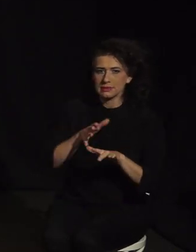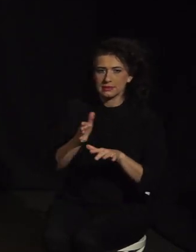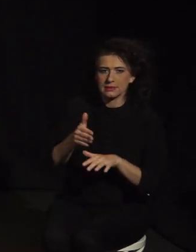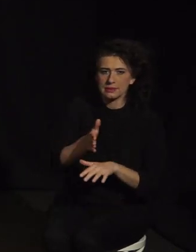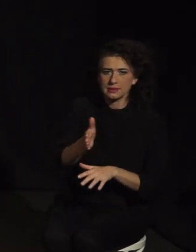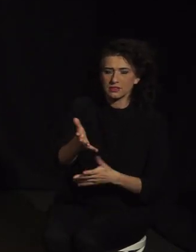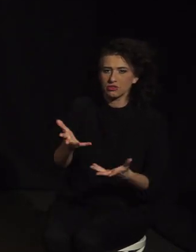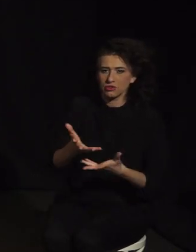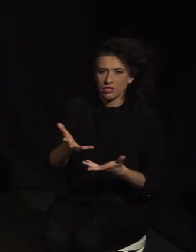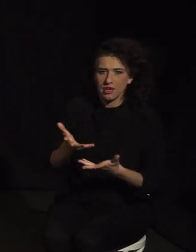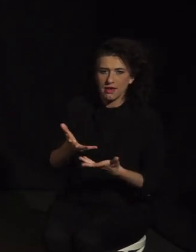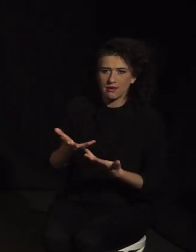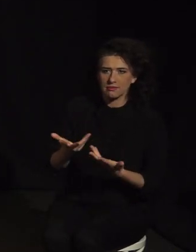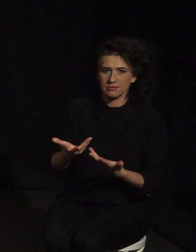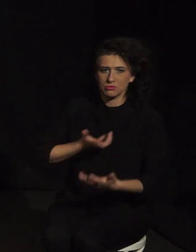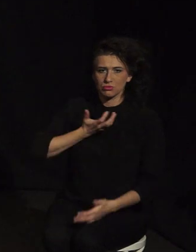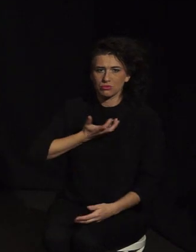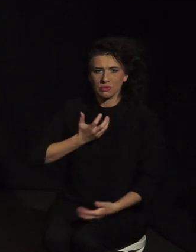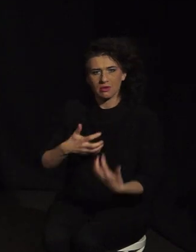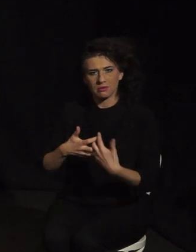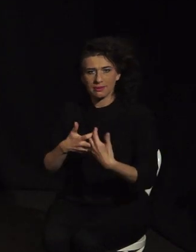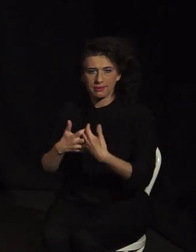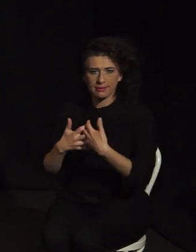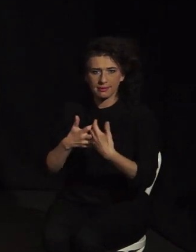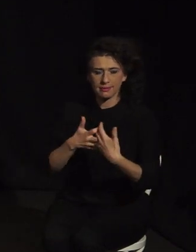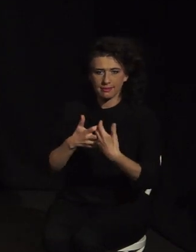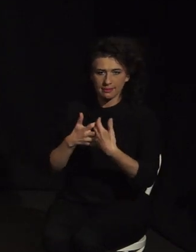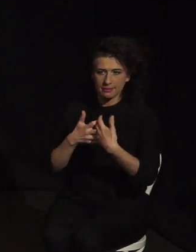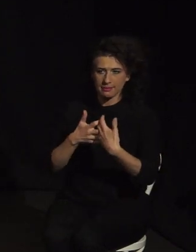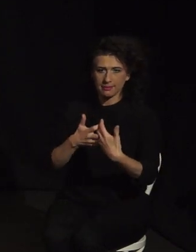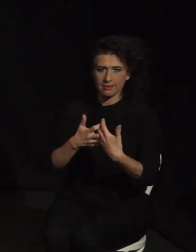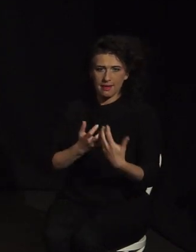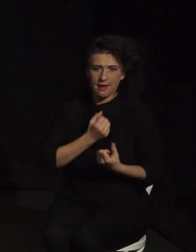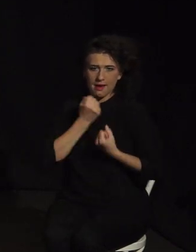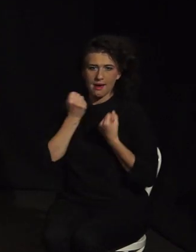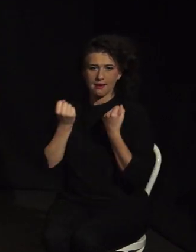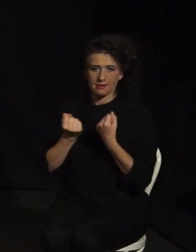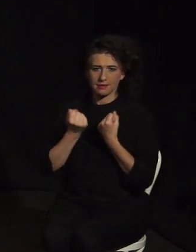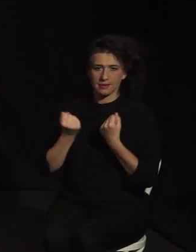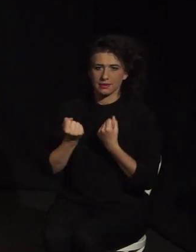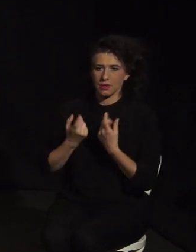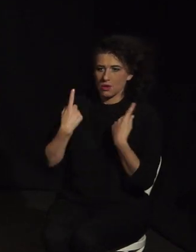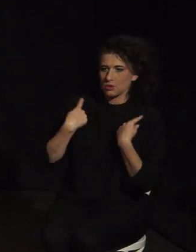You start to get involved in the characters, scenes.